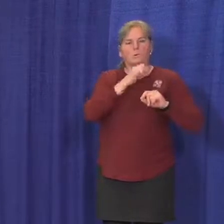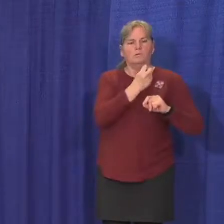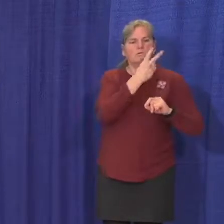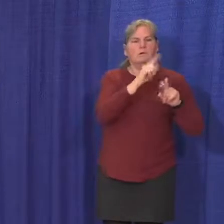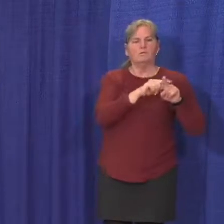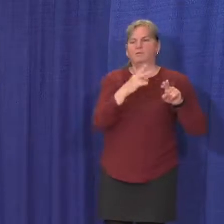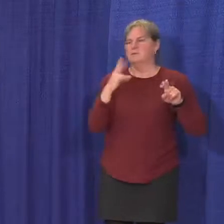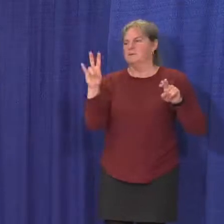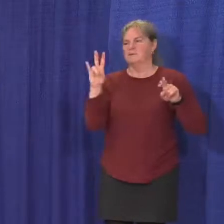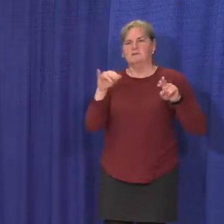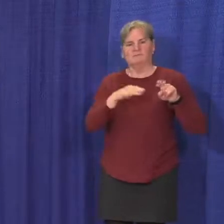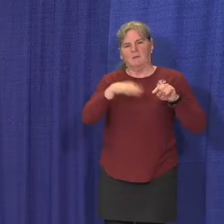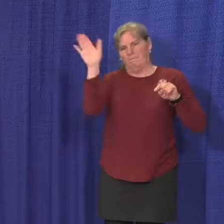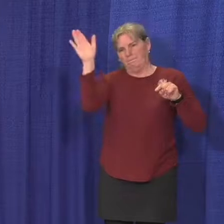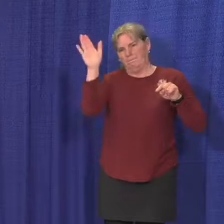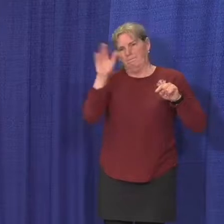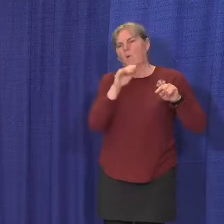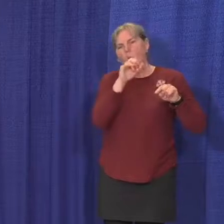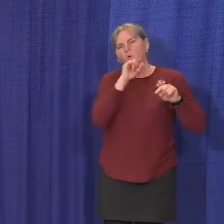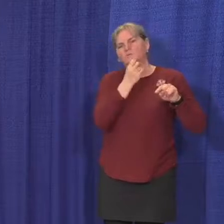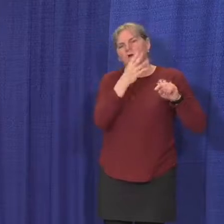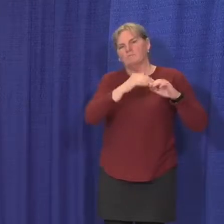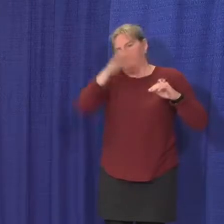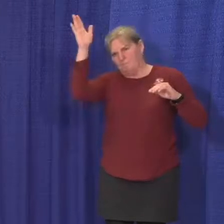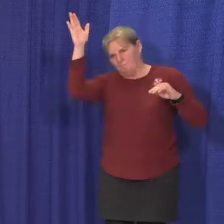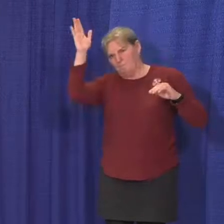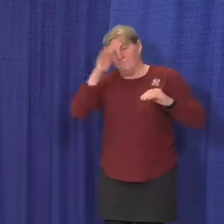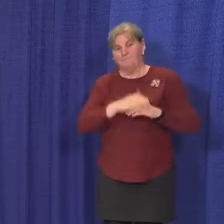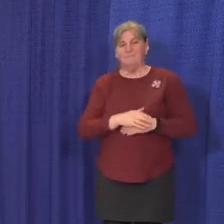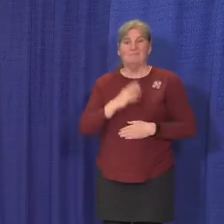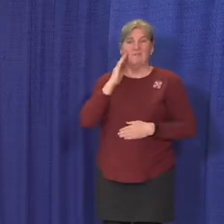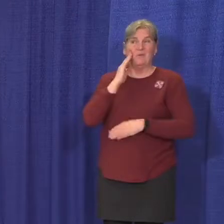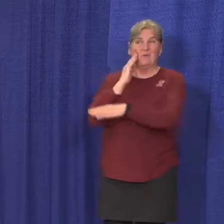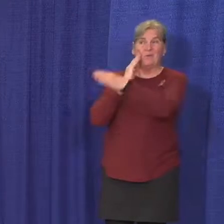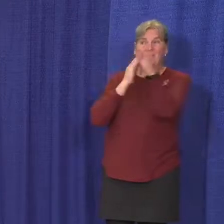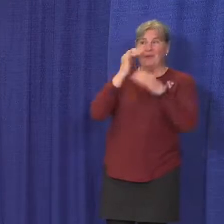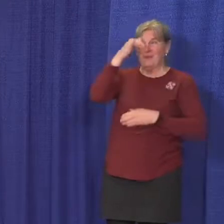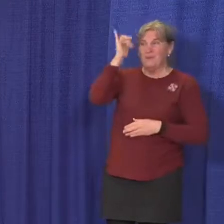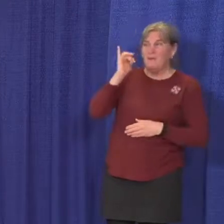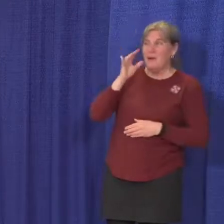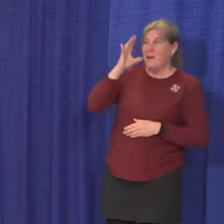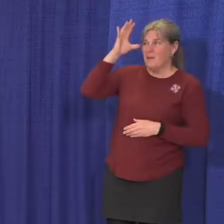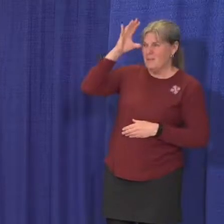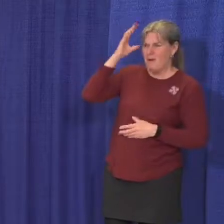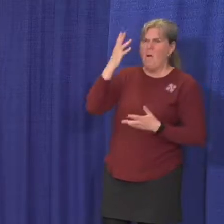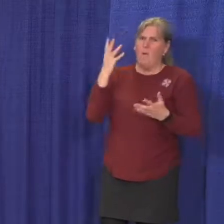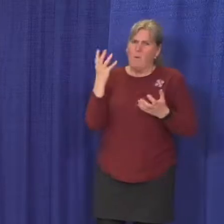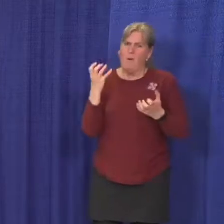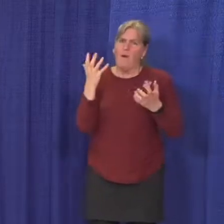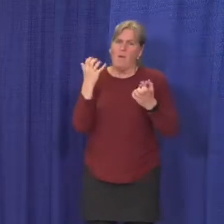individuals 12 and up. We know Yukon parents are eager